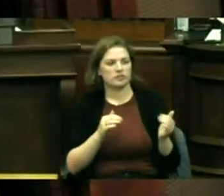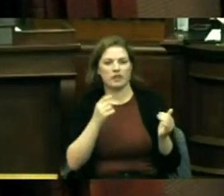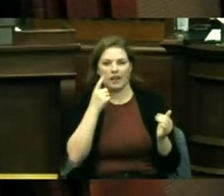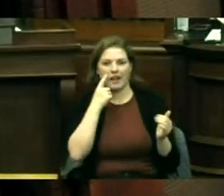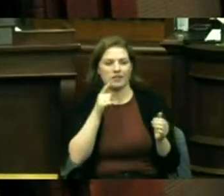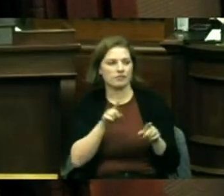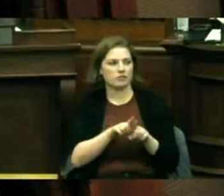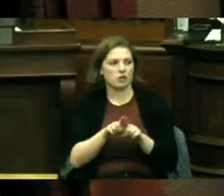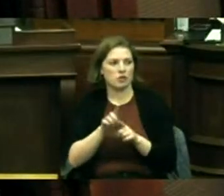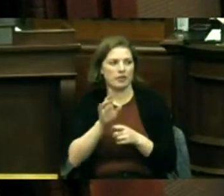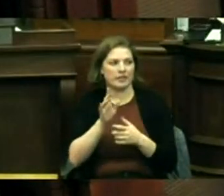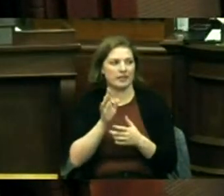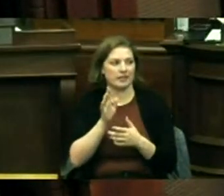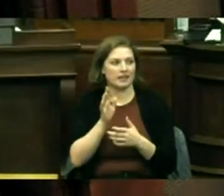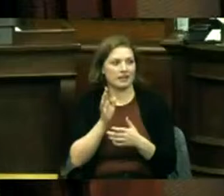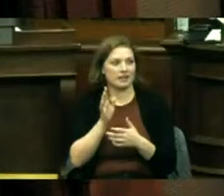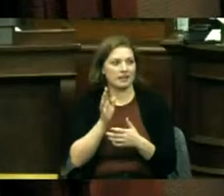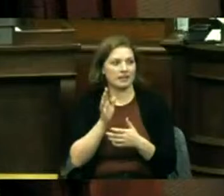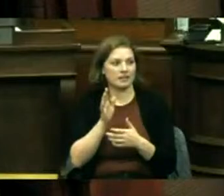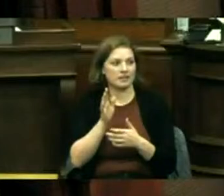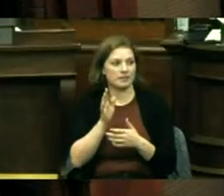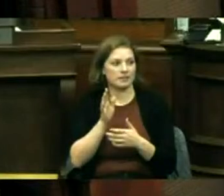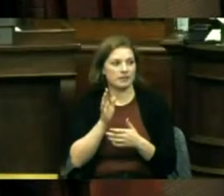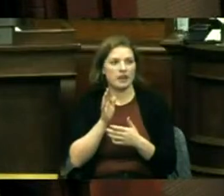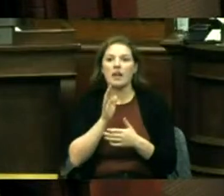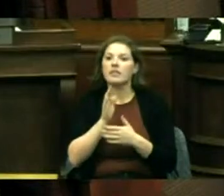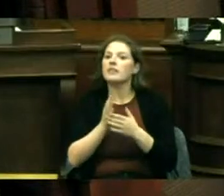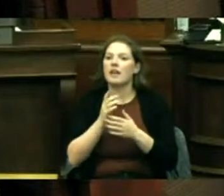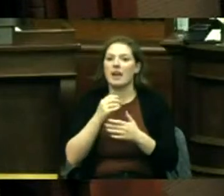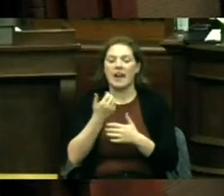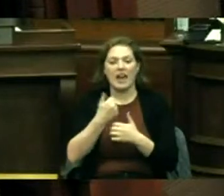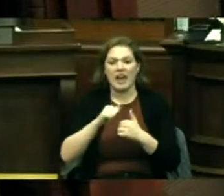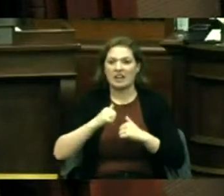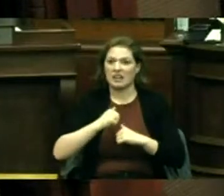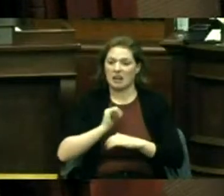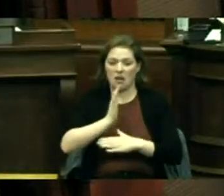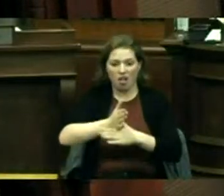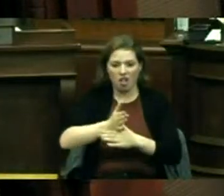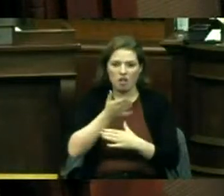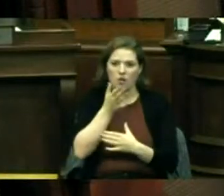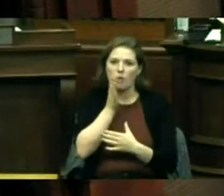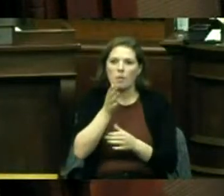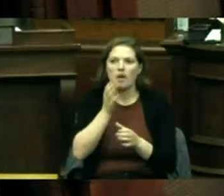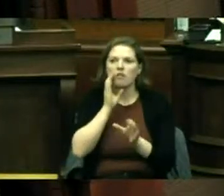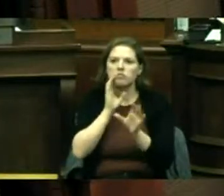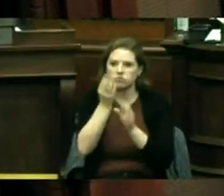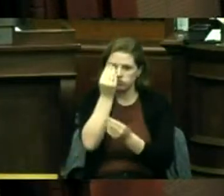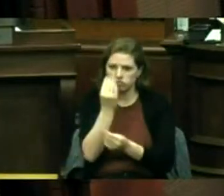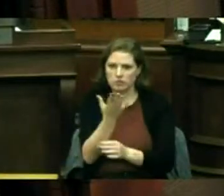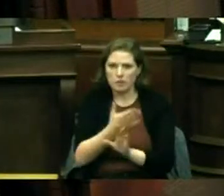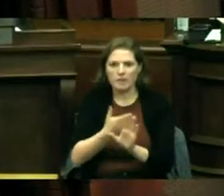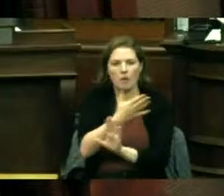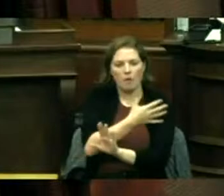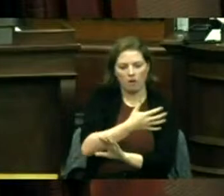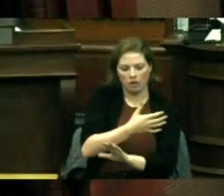not impact the services for an extended period of time. Great. Thank you. And I think also to say any disruption will be well